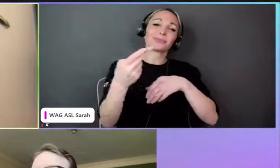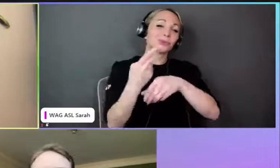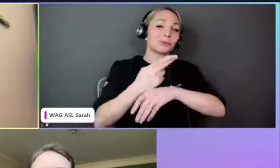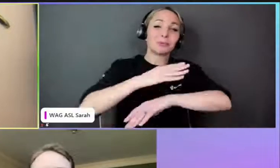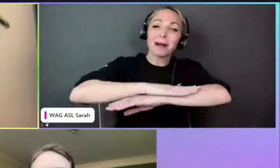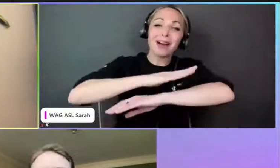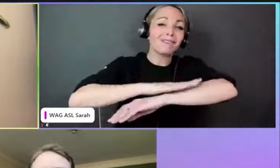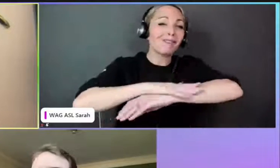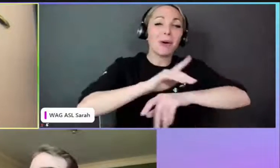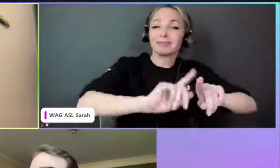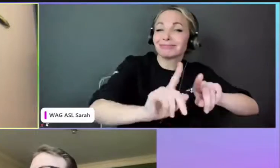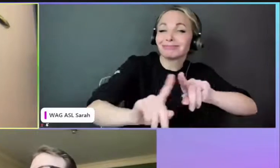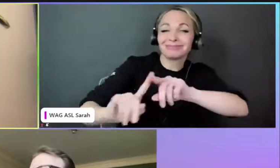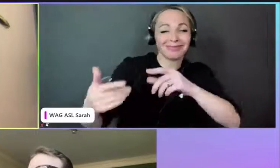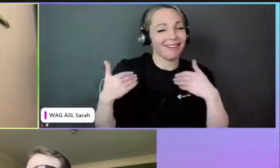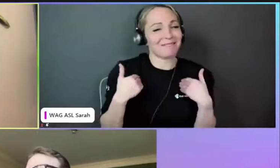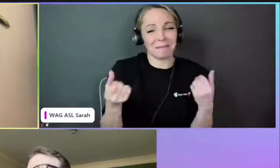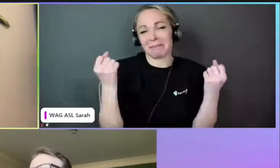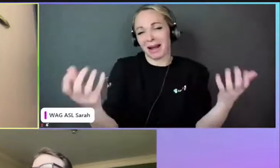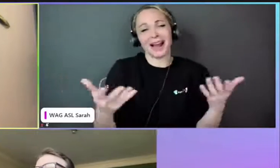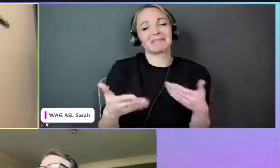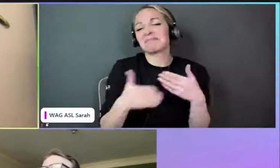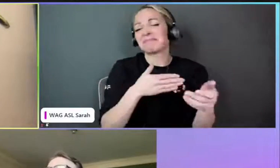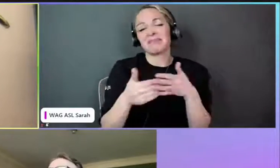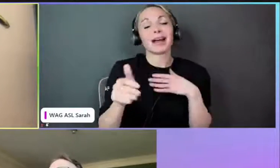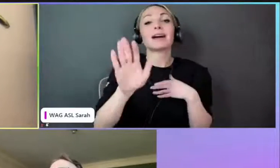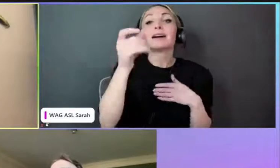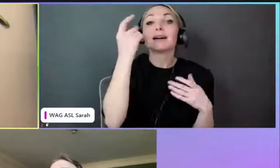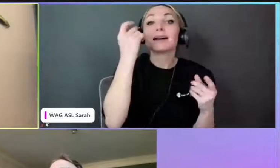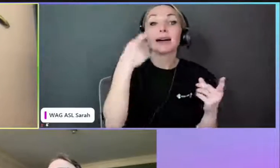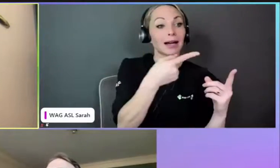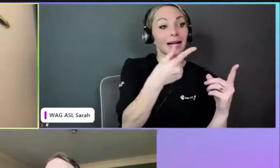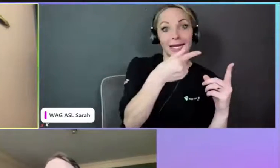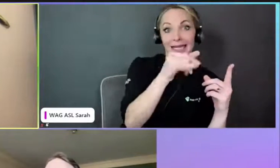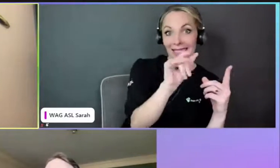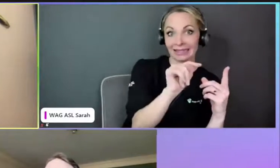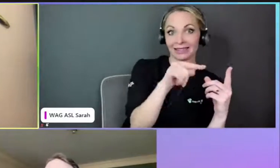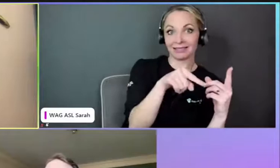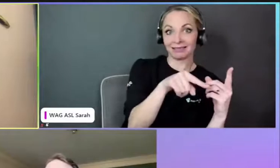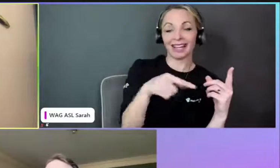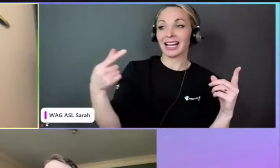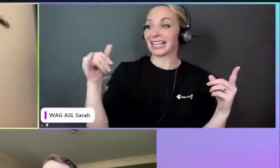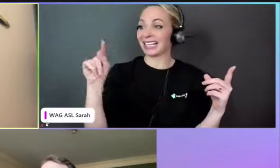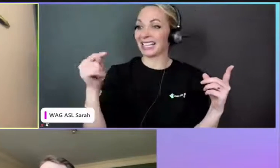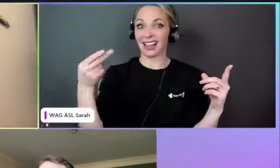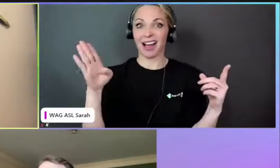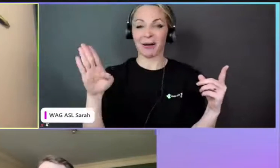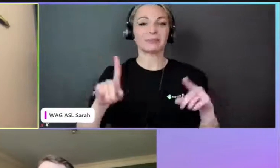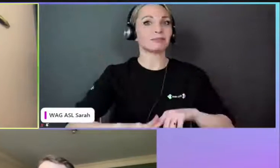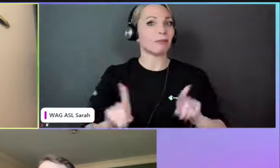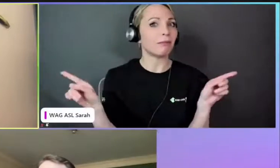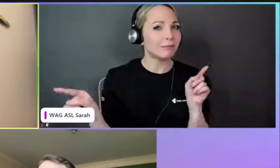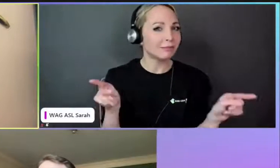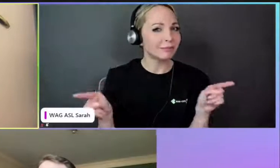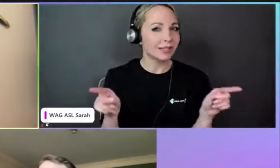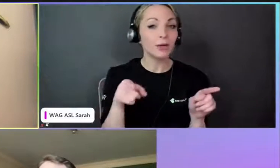so remembering that Git is different than GitHub. So as long as you're using Git as your source control software